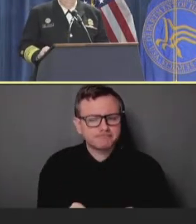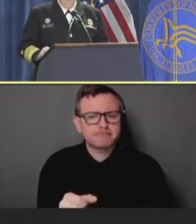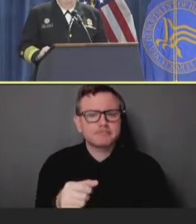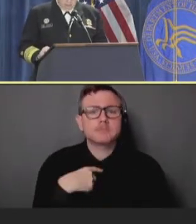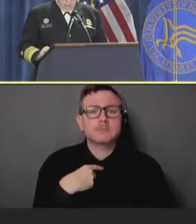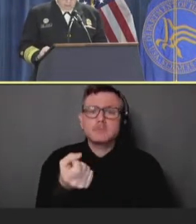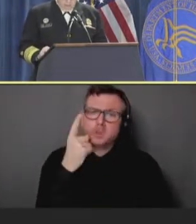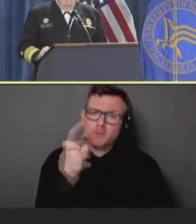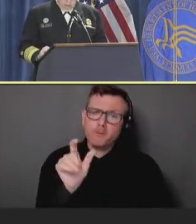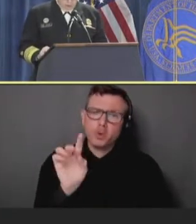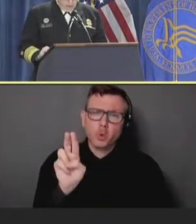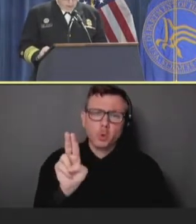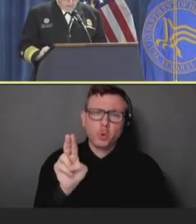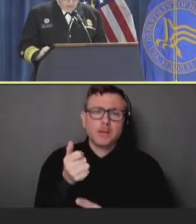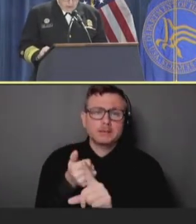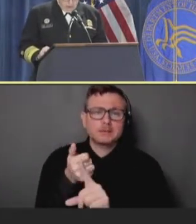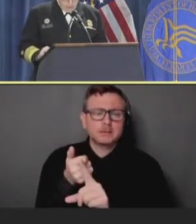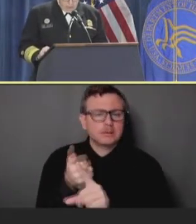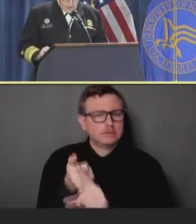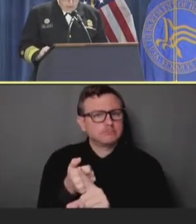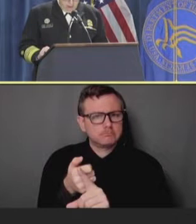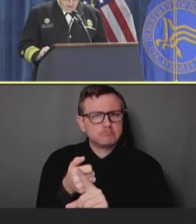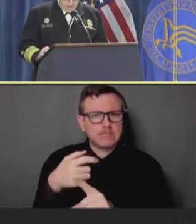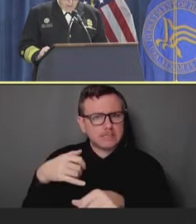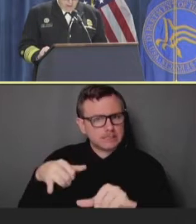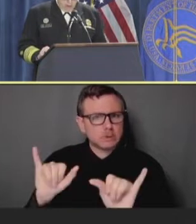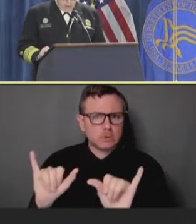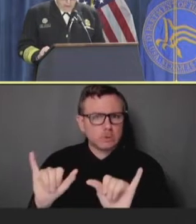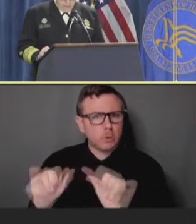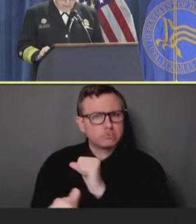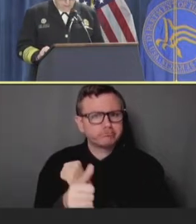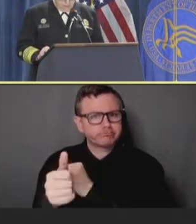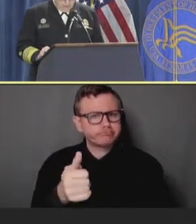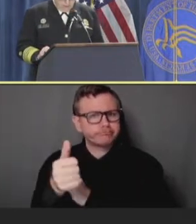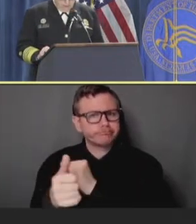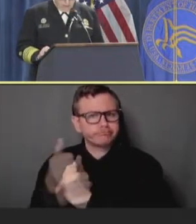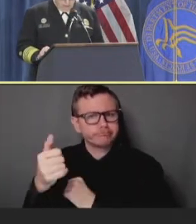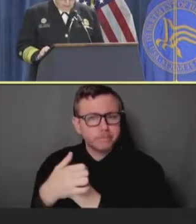a threat, both in terms of seasonal spread, and when a new influenza virus emerges.